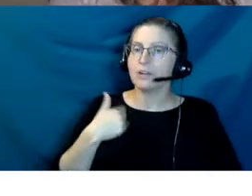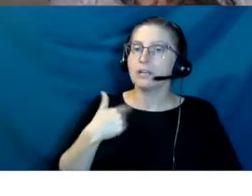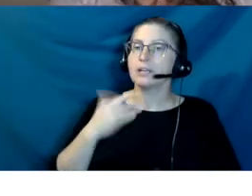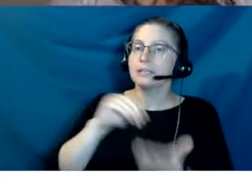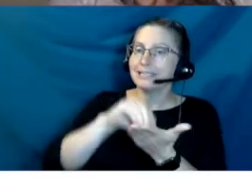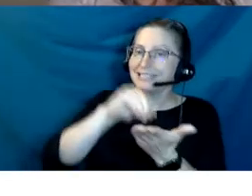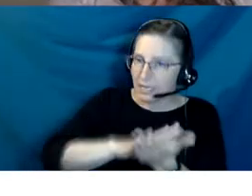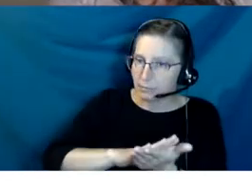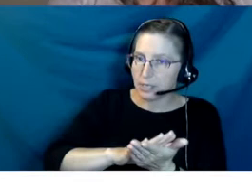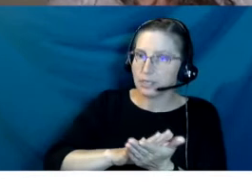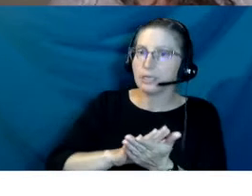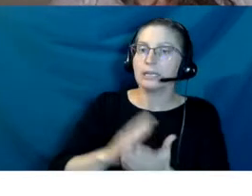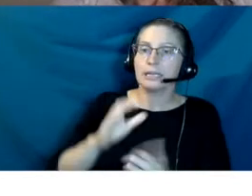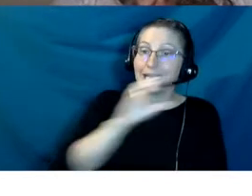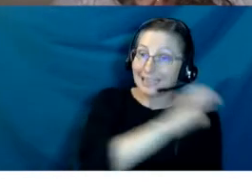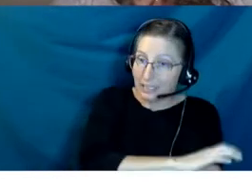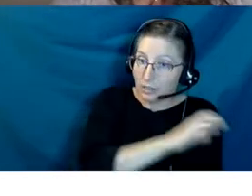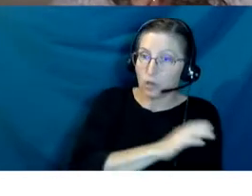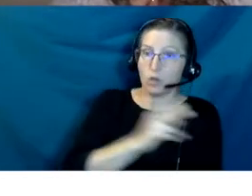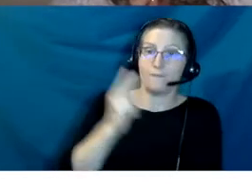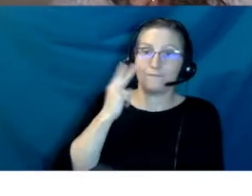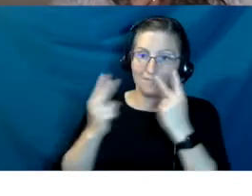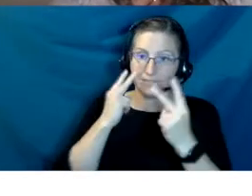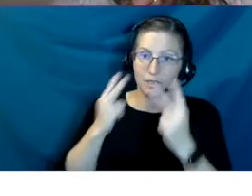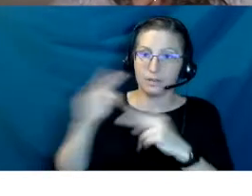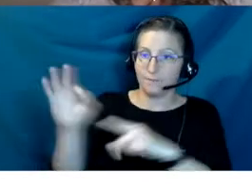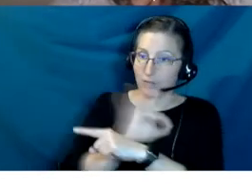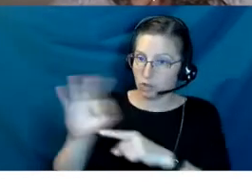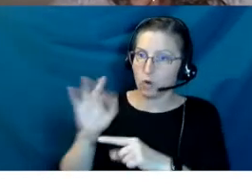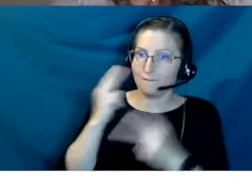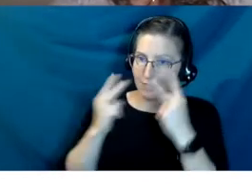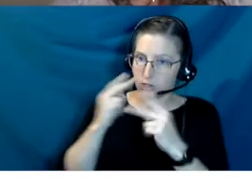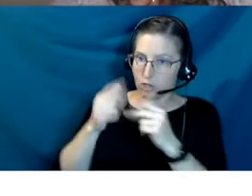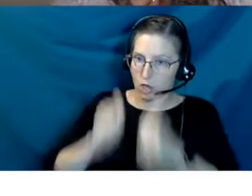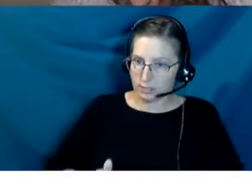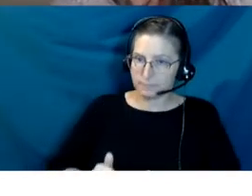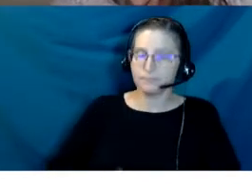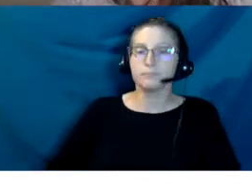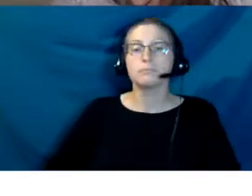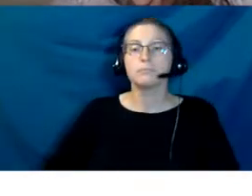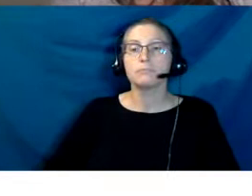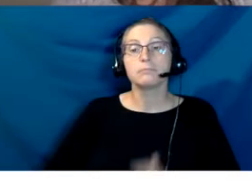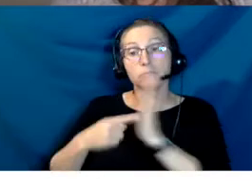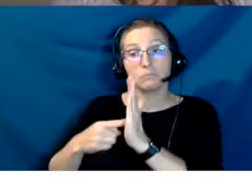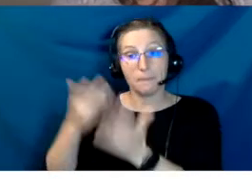might have a child who has met the blind and visually impaired criteria and has a documented